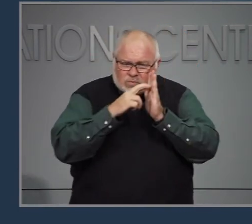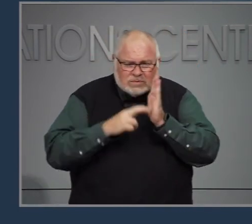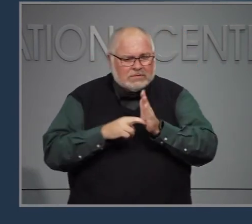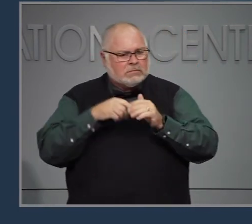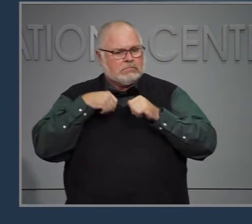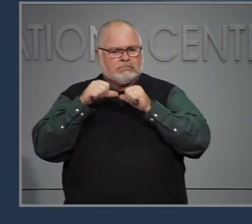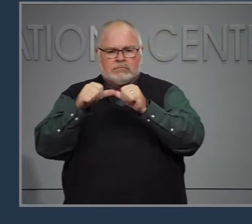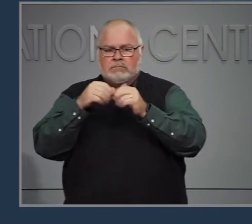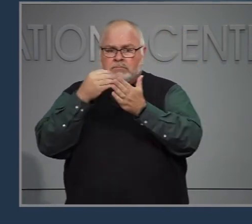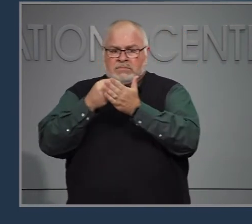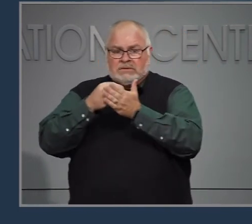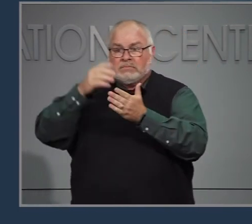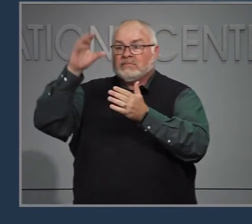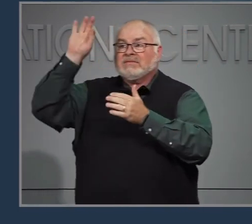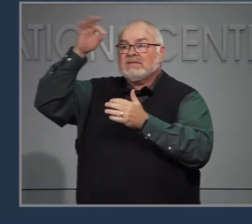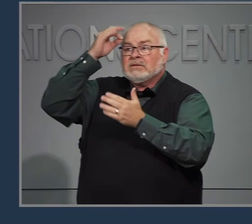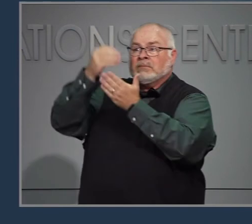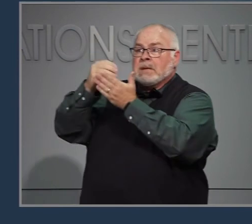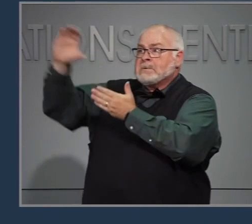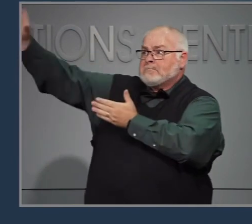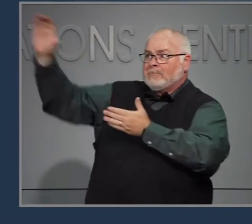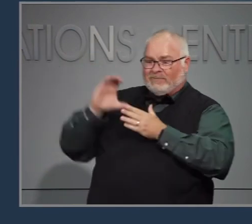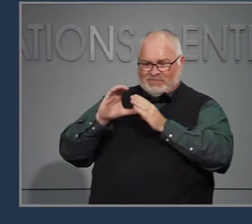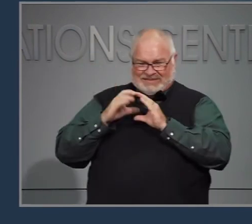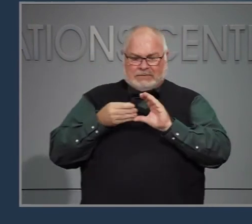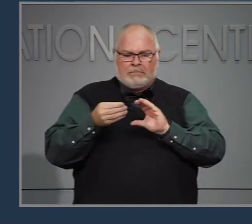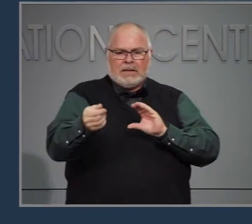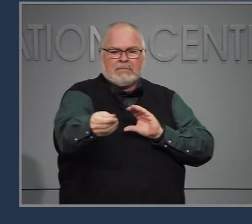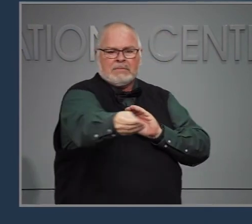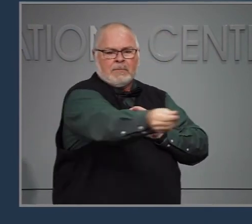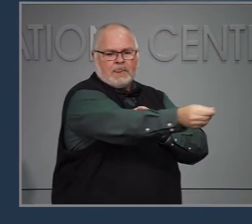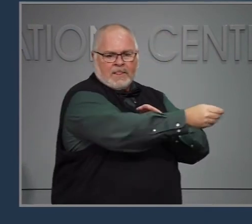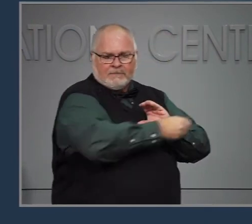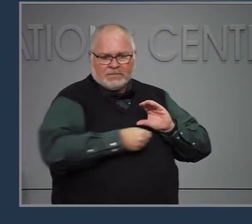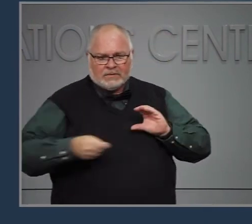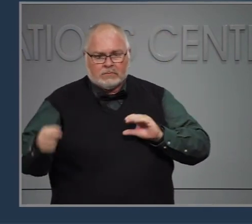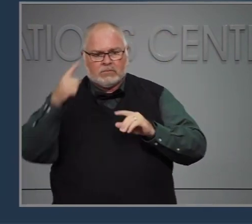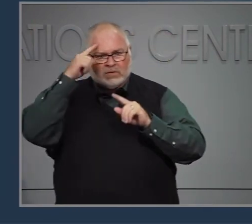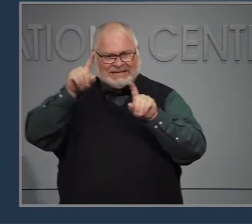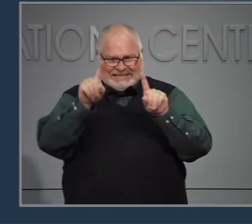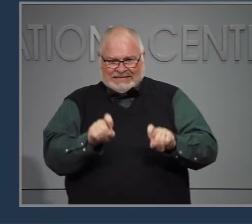FUNDING TO PAY FOR TESTING EVERY 2 WEEKS THROUGH THE MONTH OF NOVEMBER.